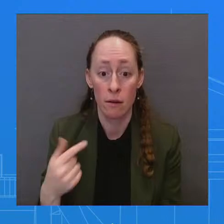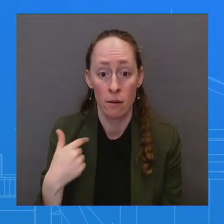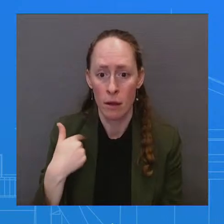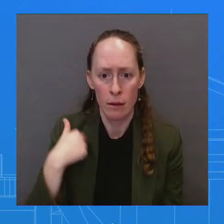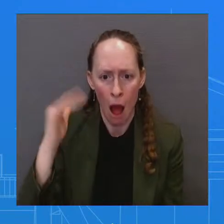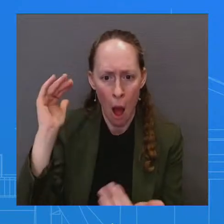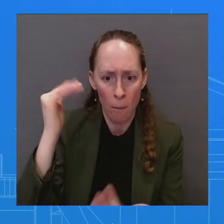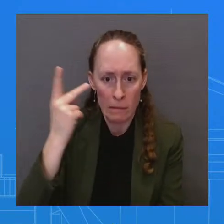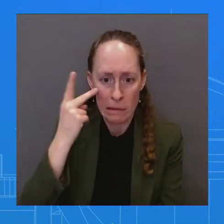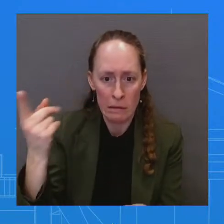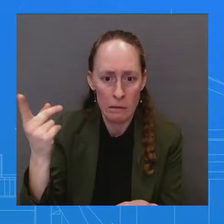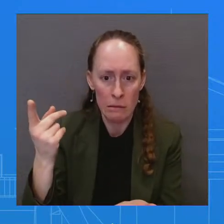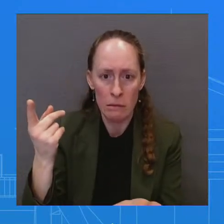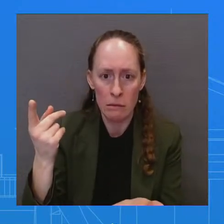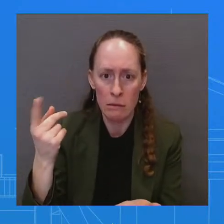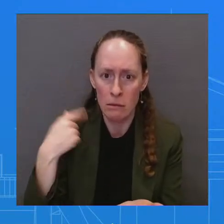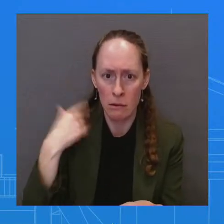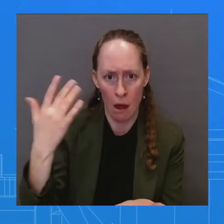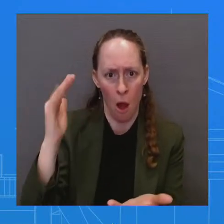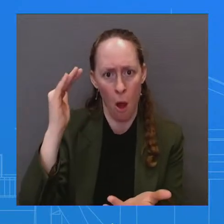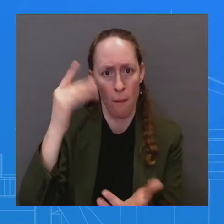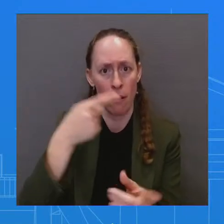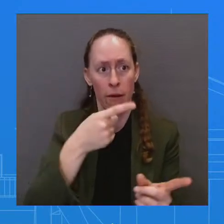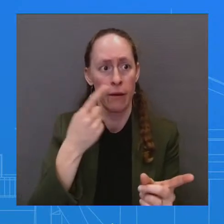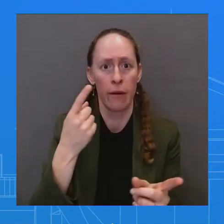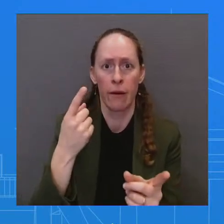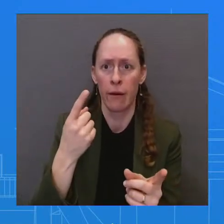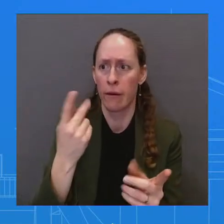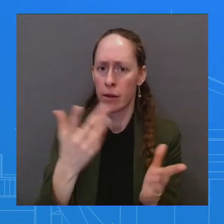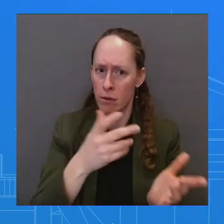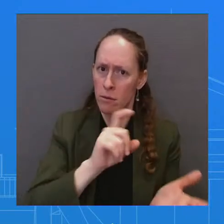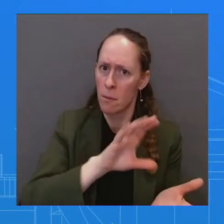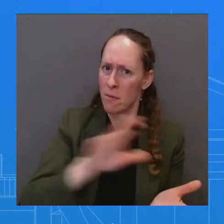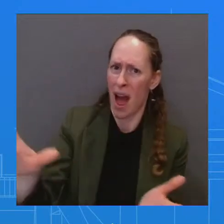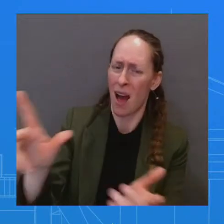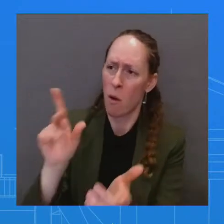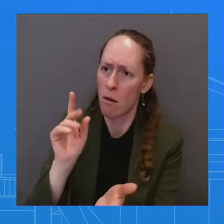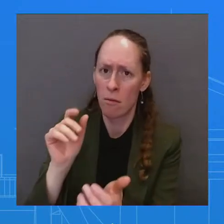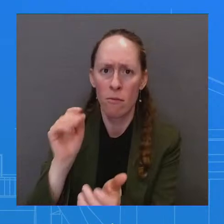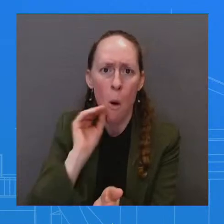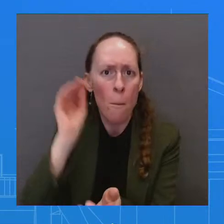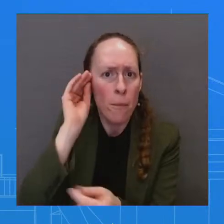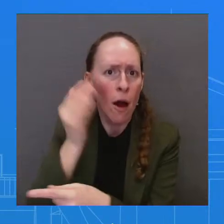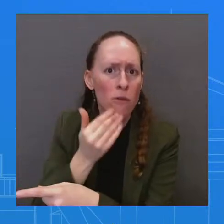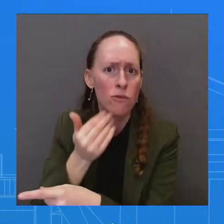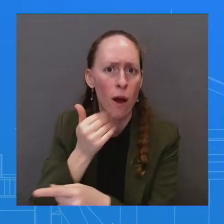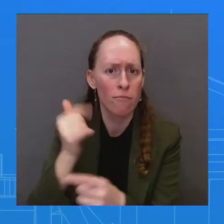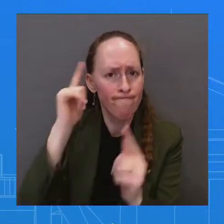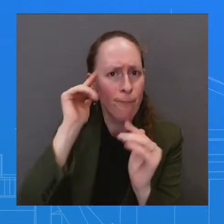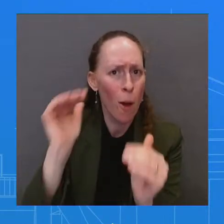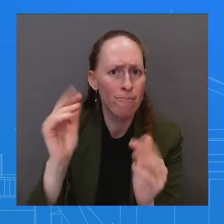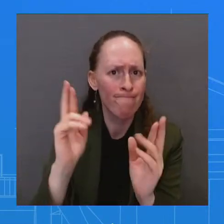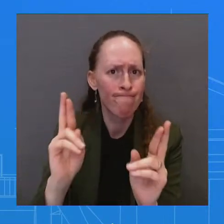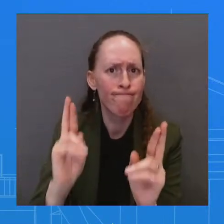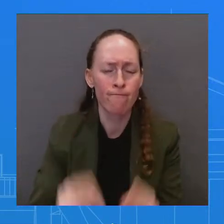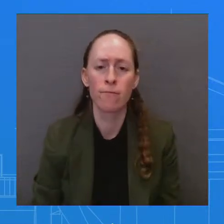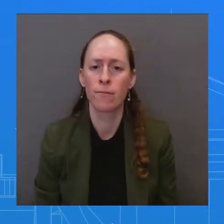where they belong as well. The -- the lists are developed by Hamas. And then, of course, there's --